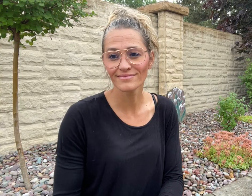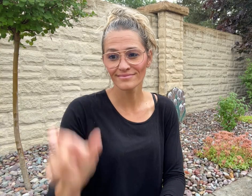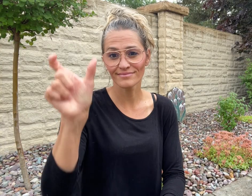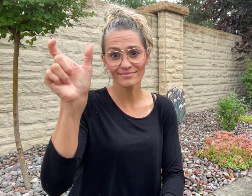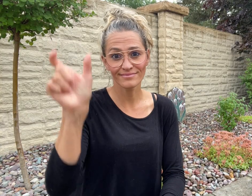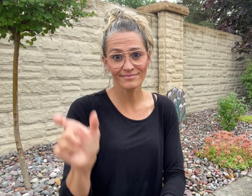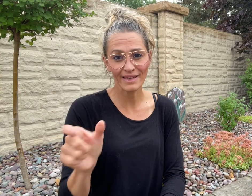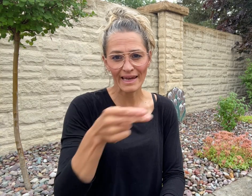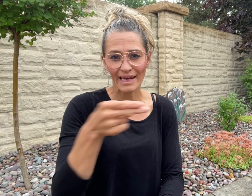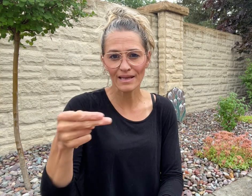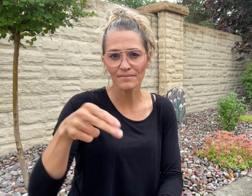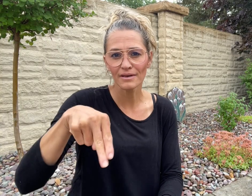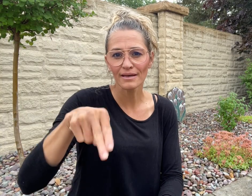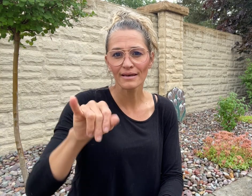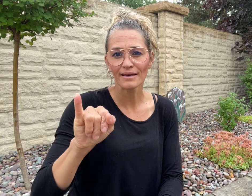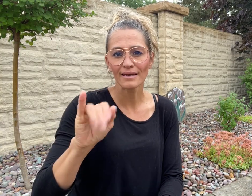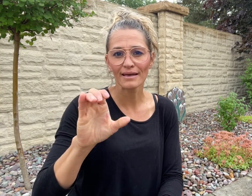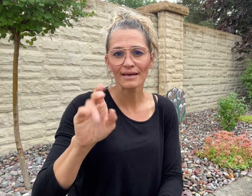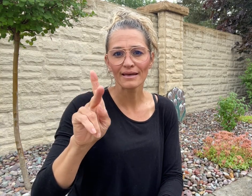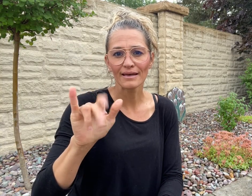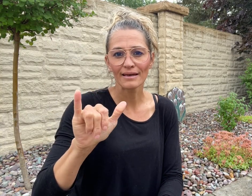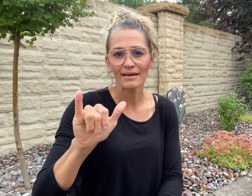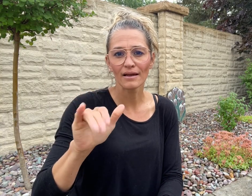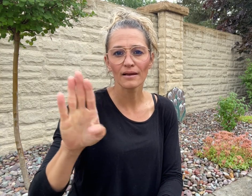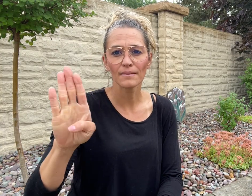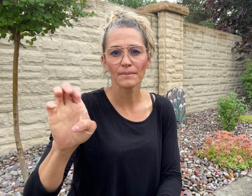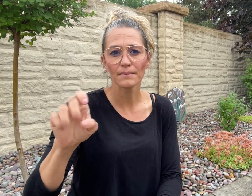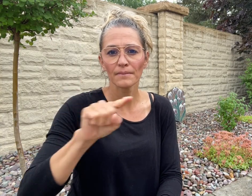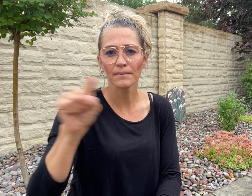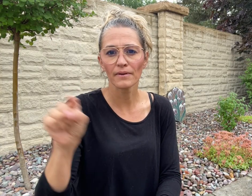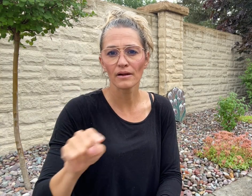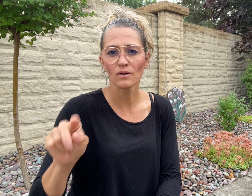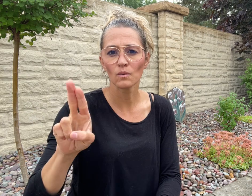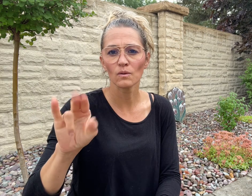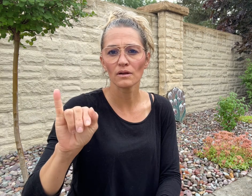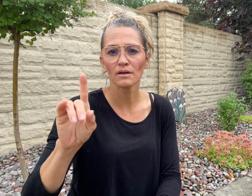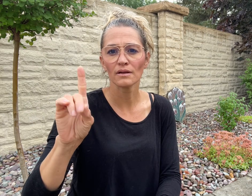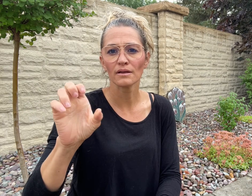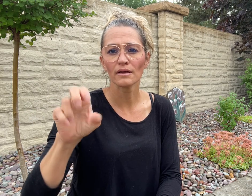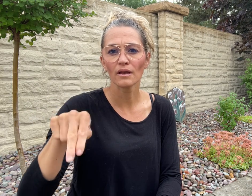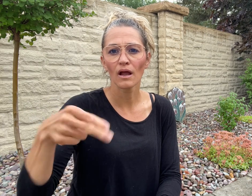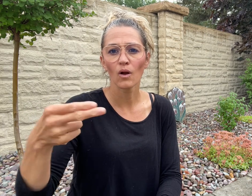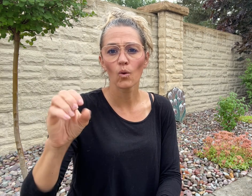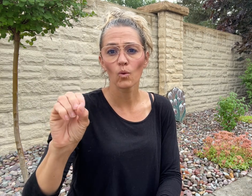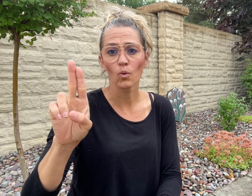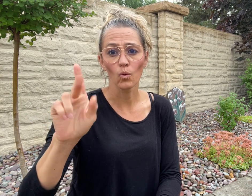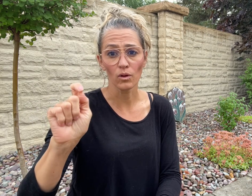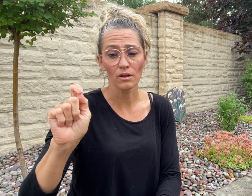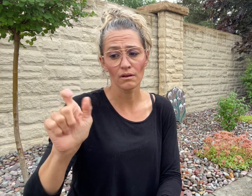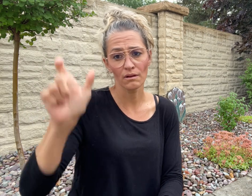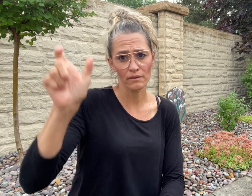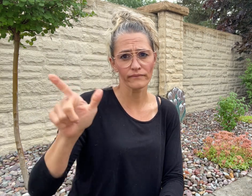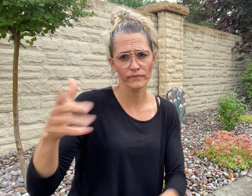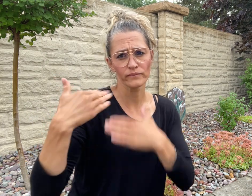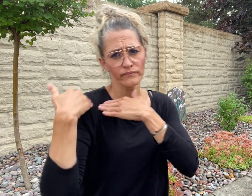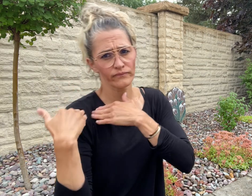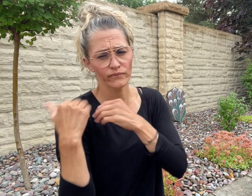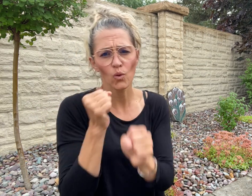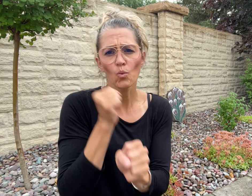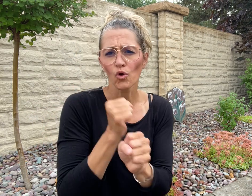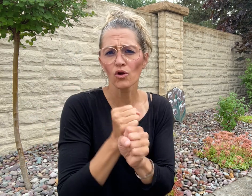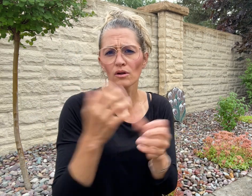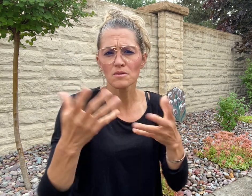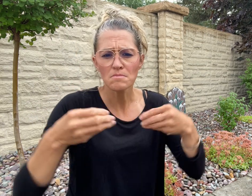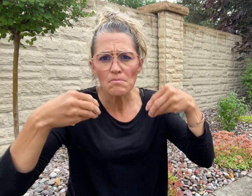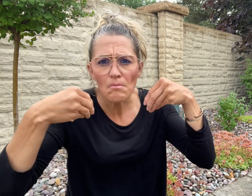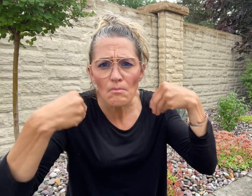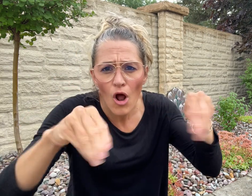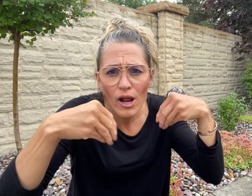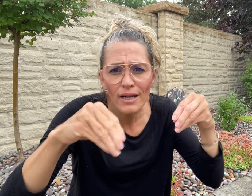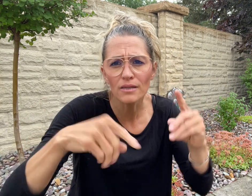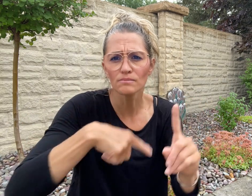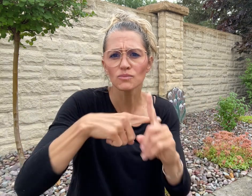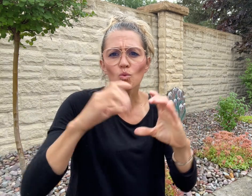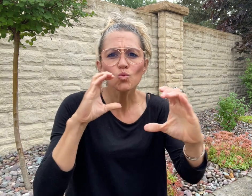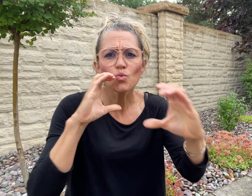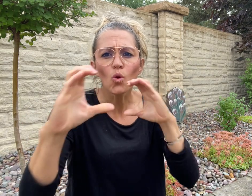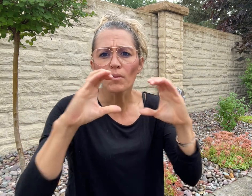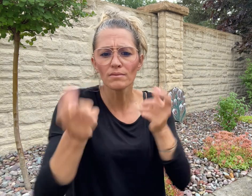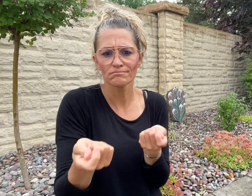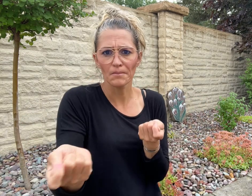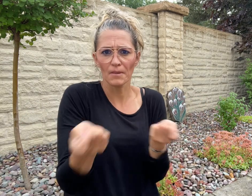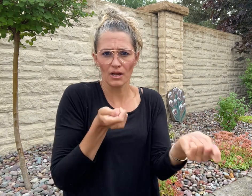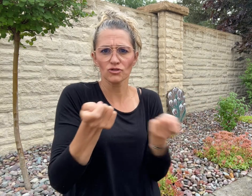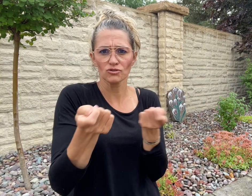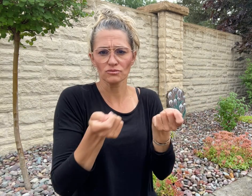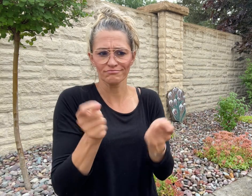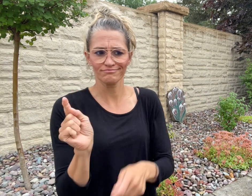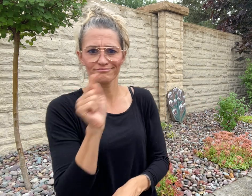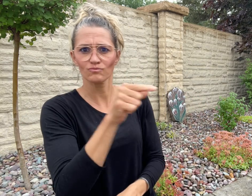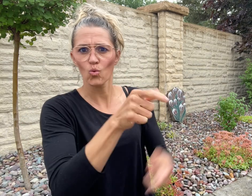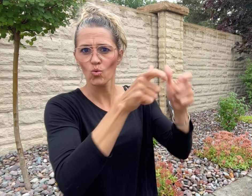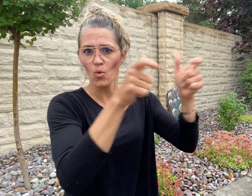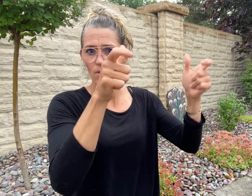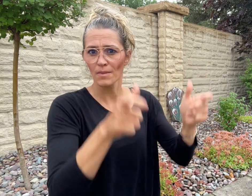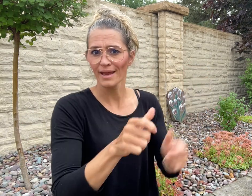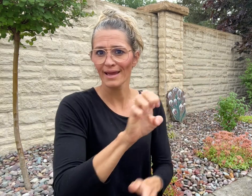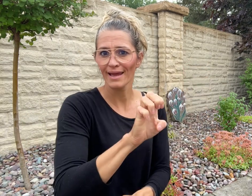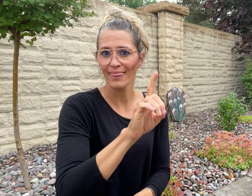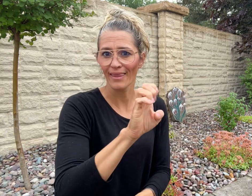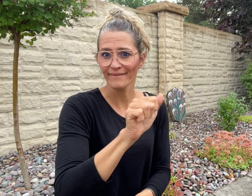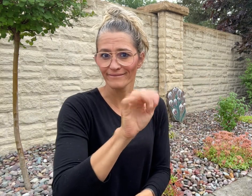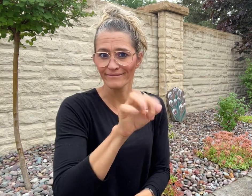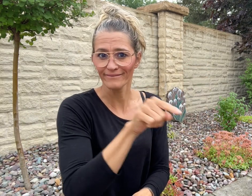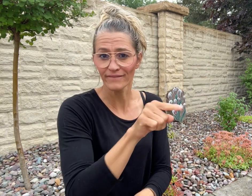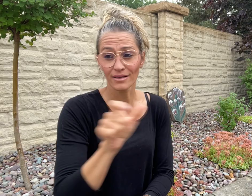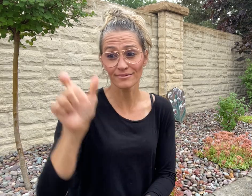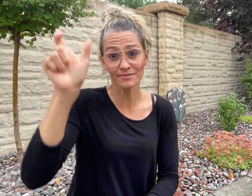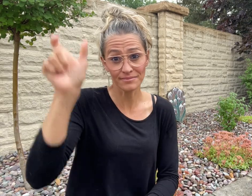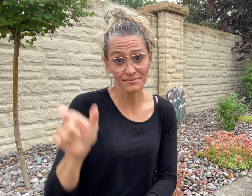Nicky Bezuidenhout, Marketing and Communications Manager